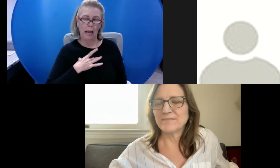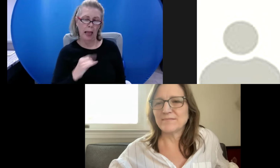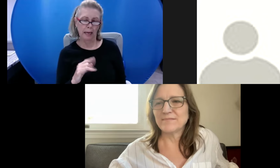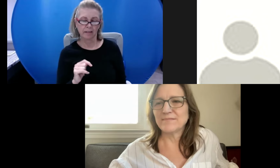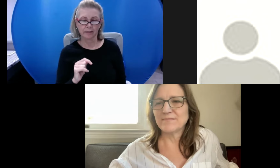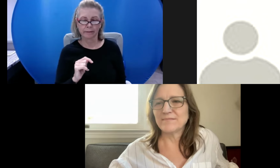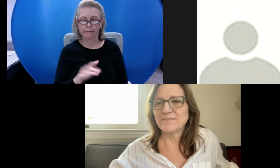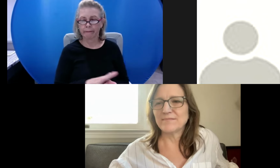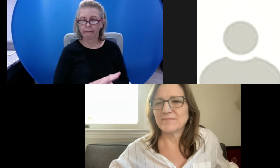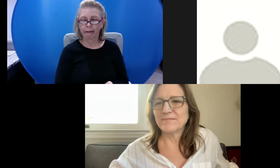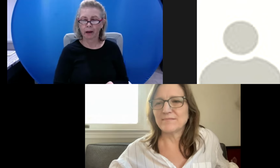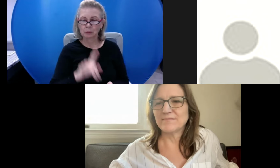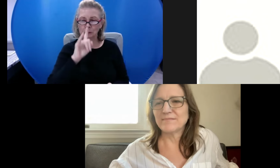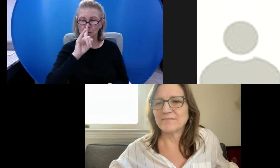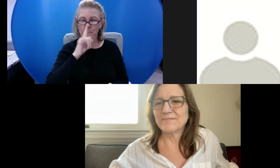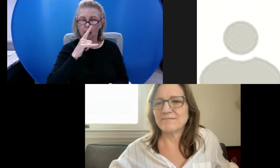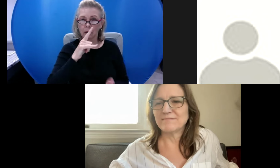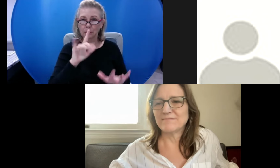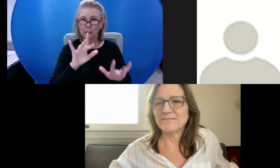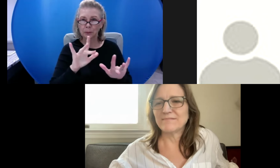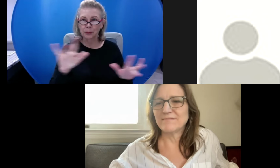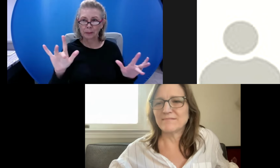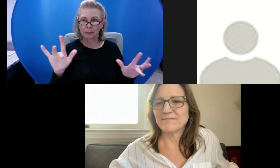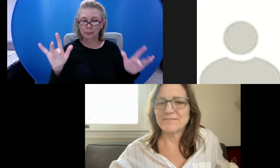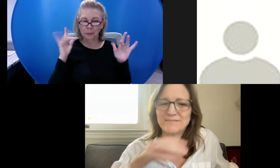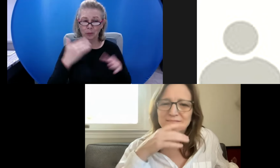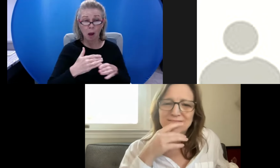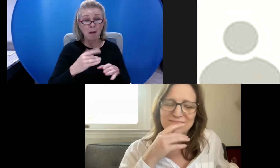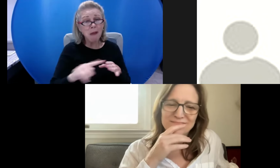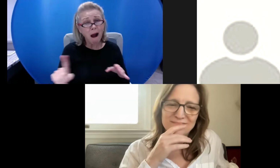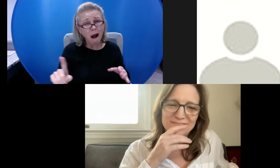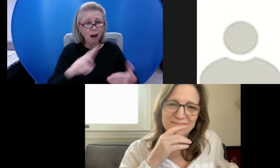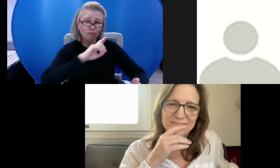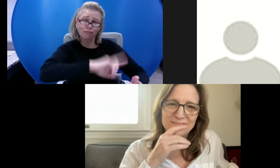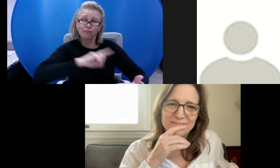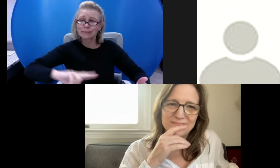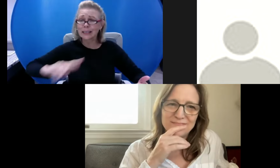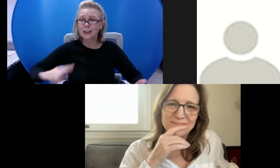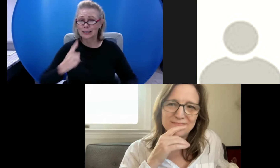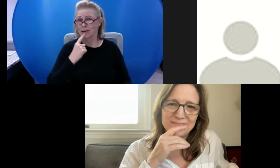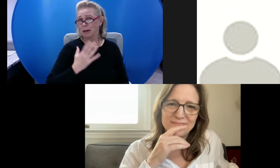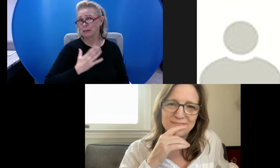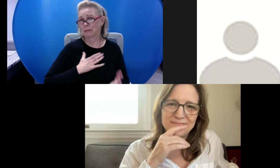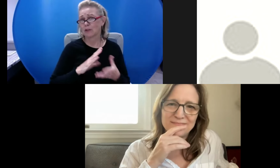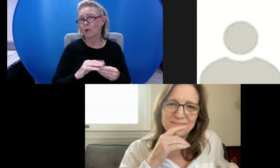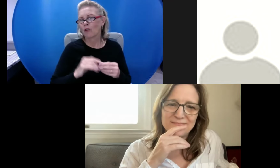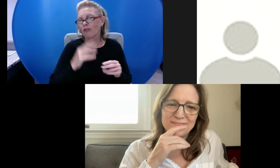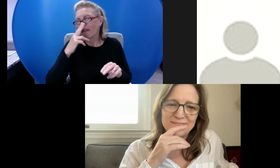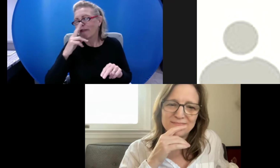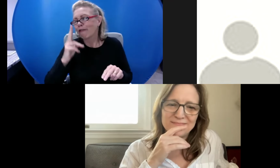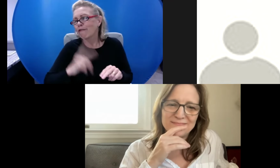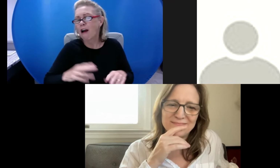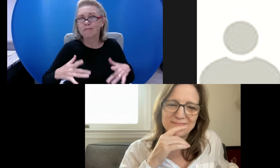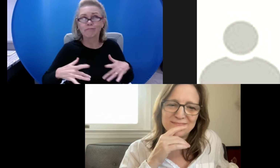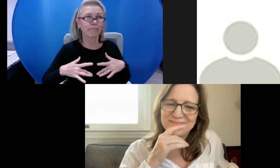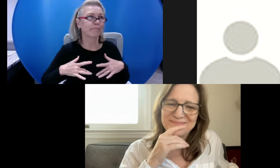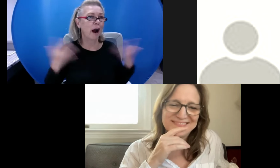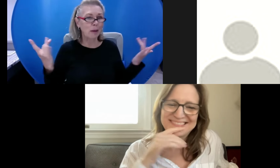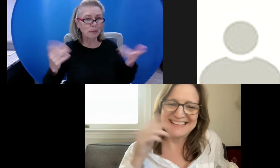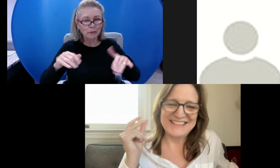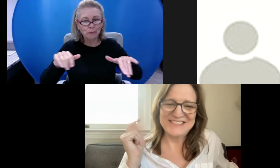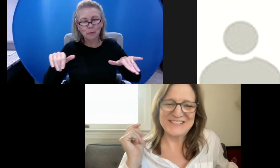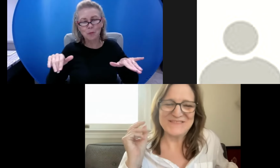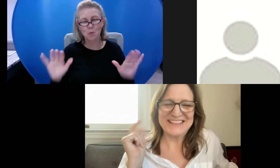plain windows, but the stickers tell my story, so fun vibrant and wonderful. Thank you so much.